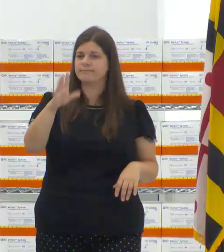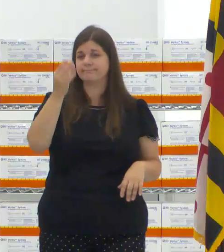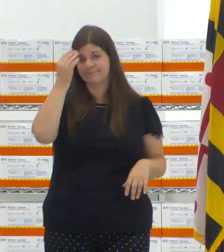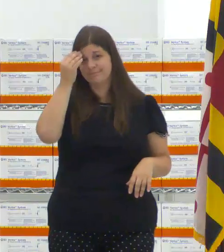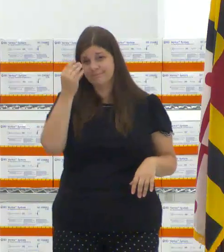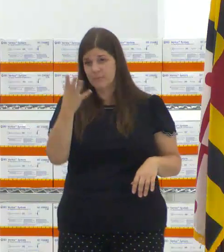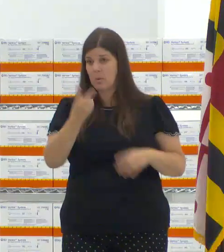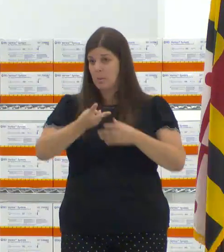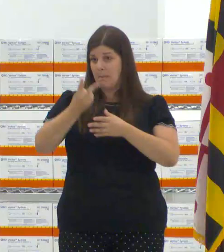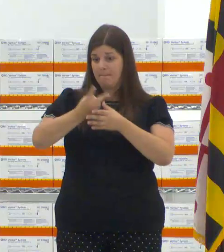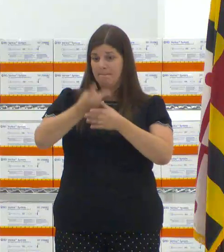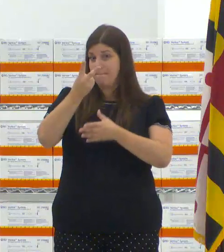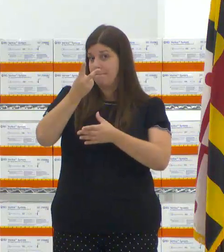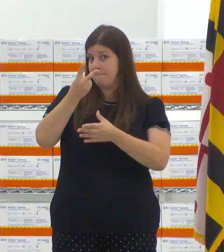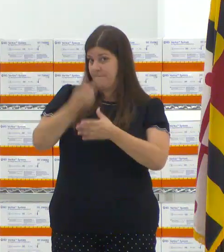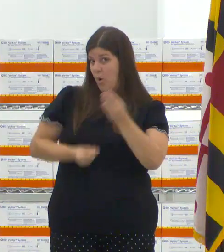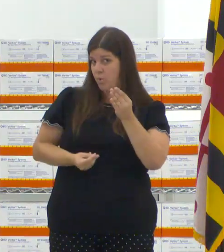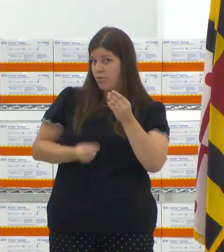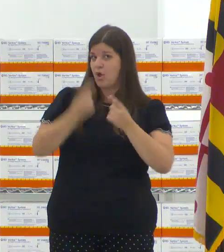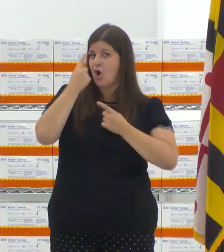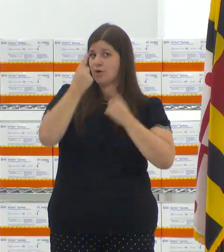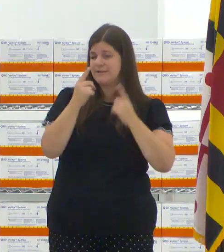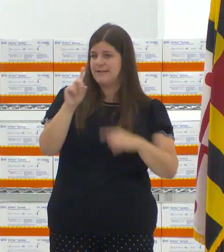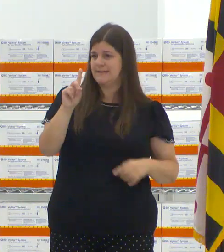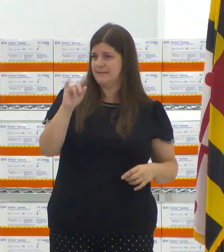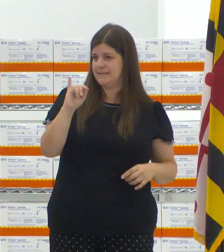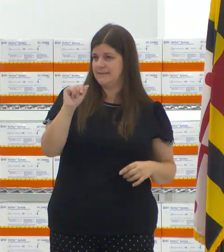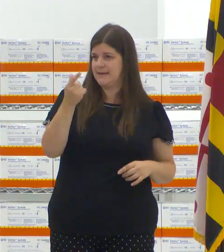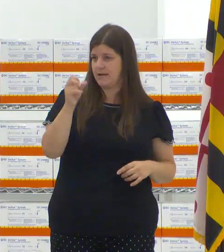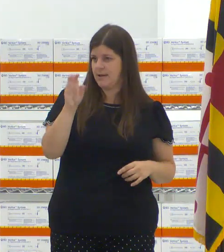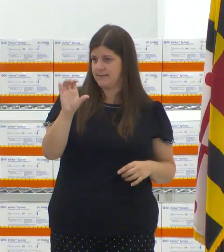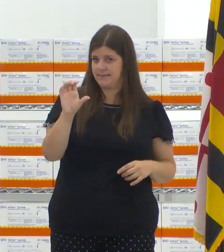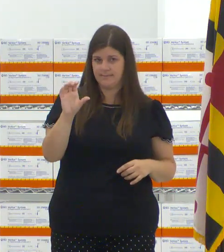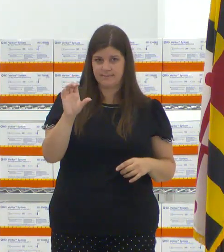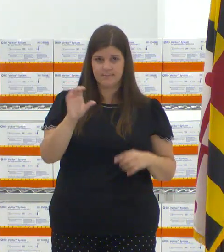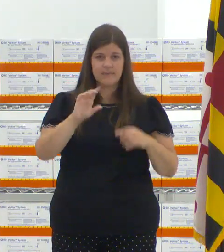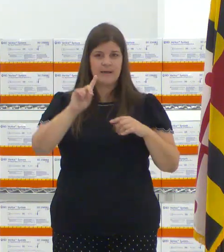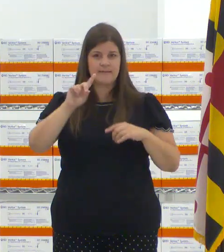got diagnostic screening and surveillance, and this is targeted towards the screen and the